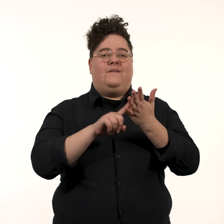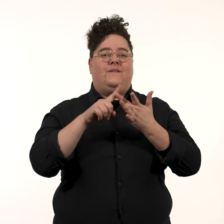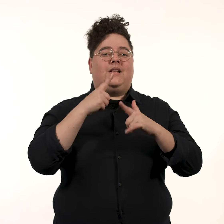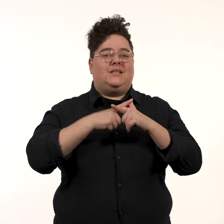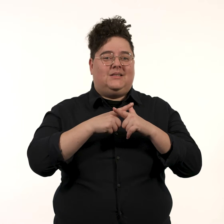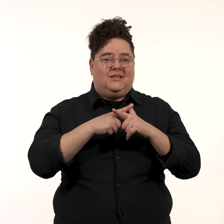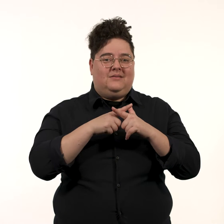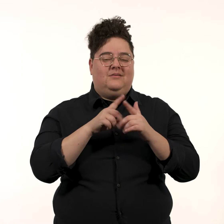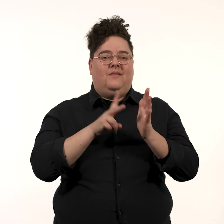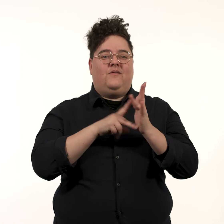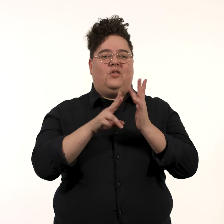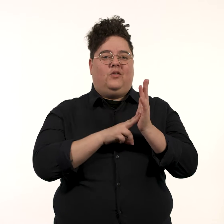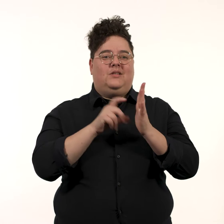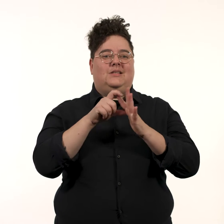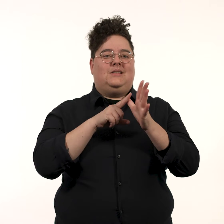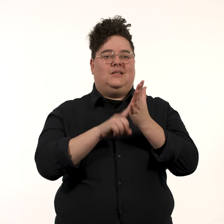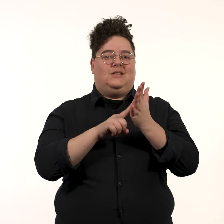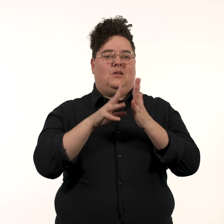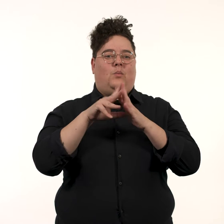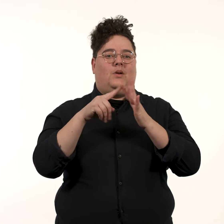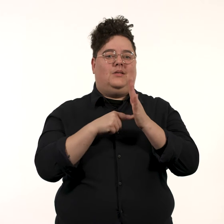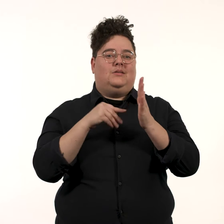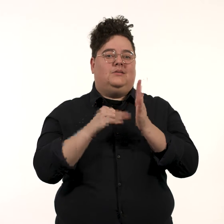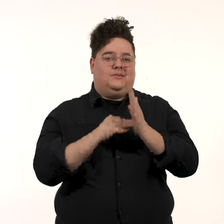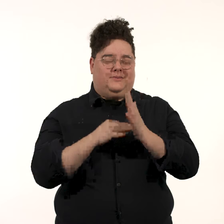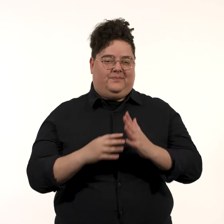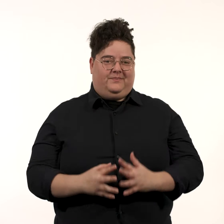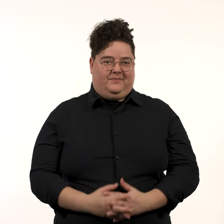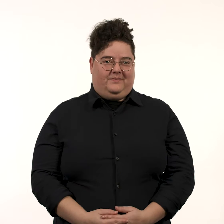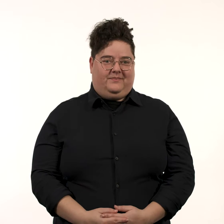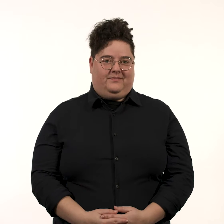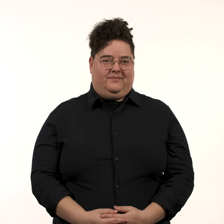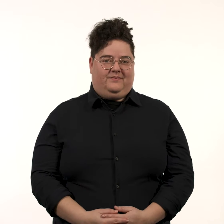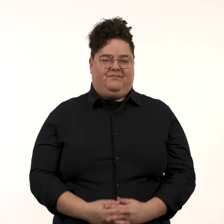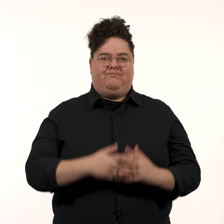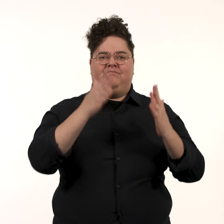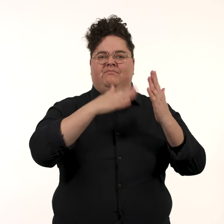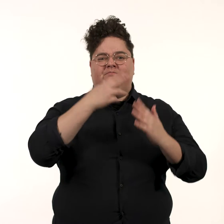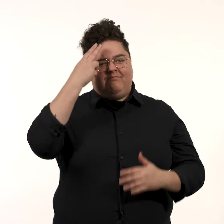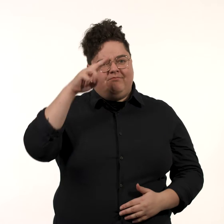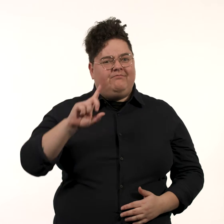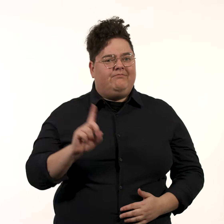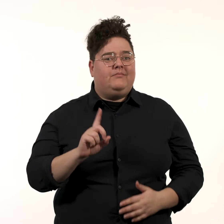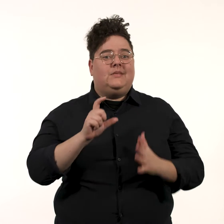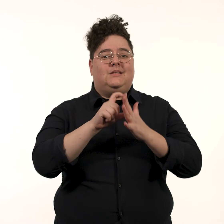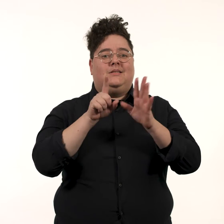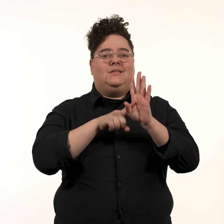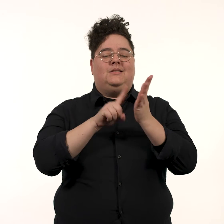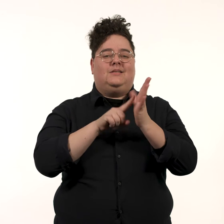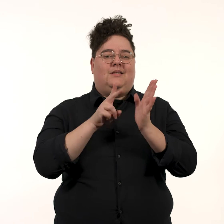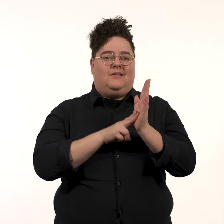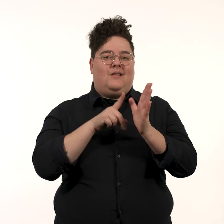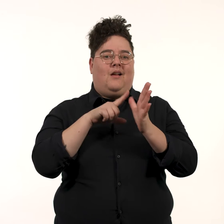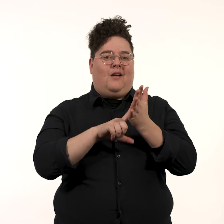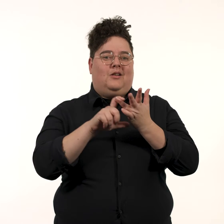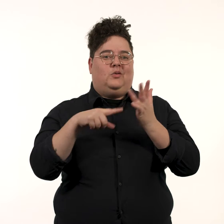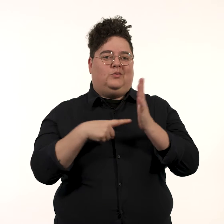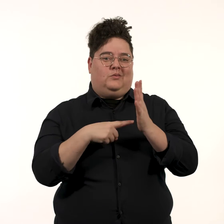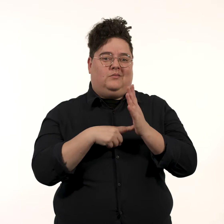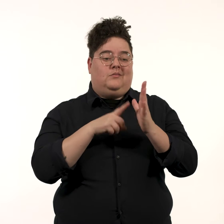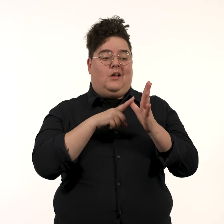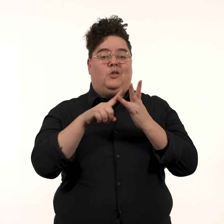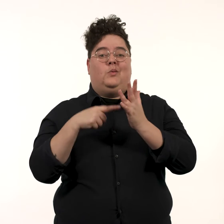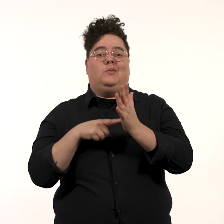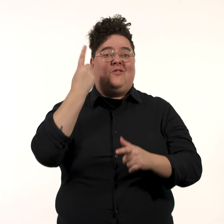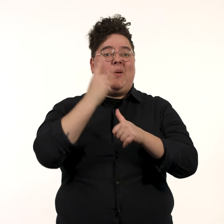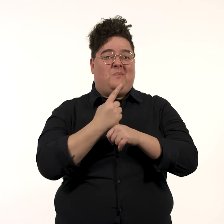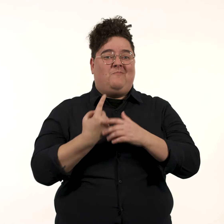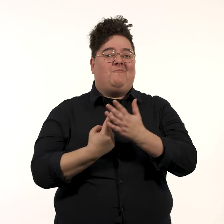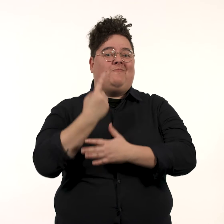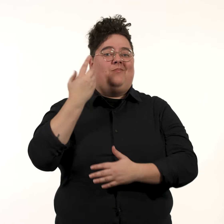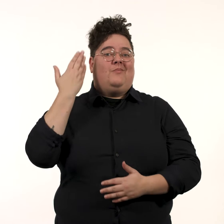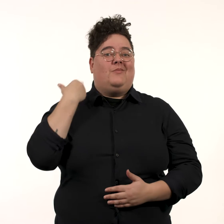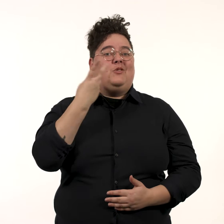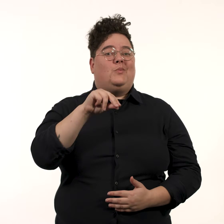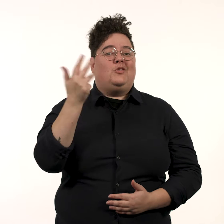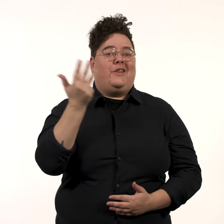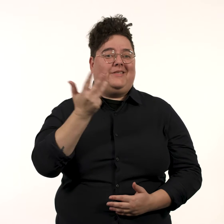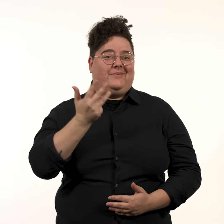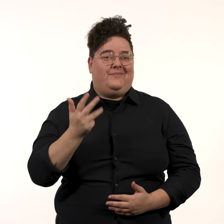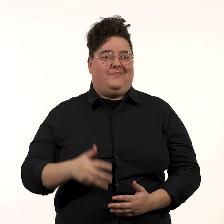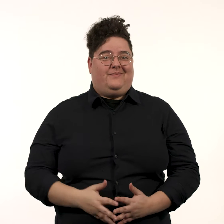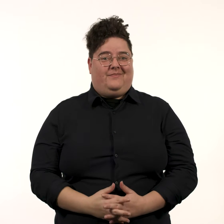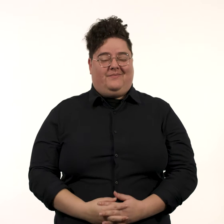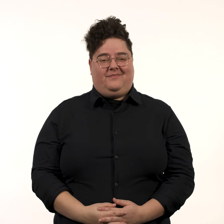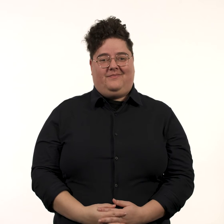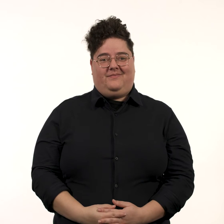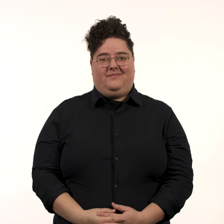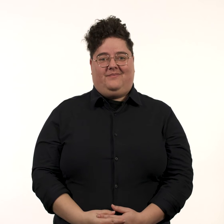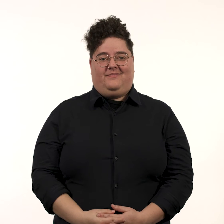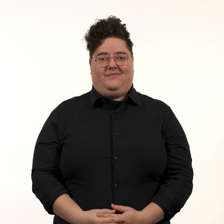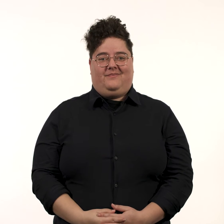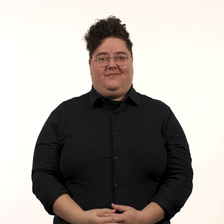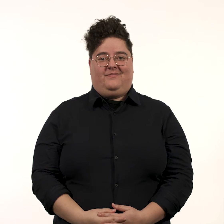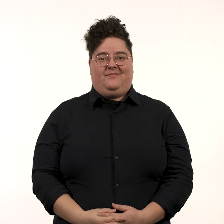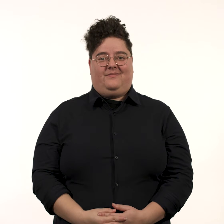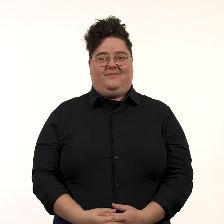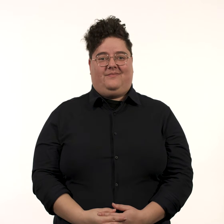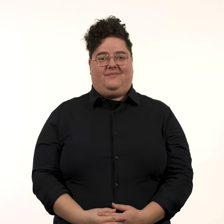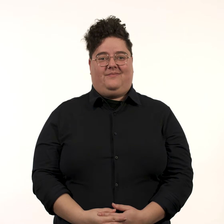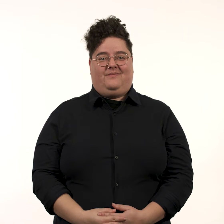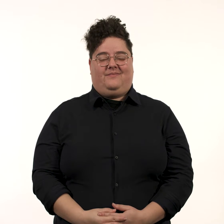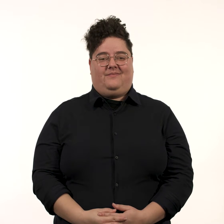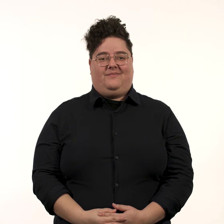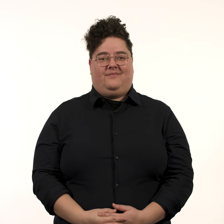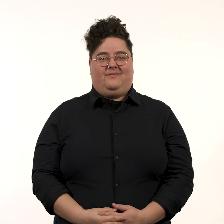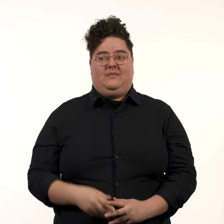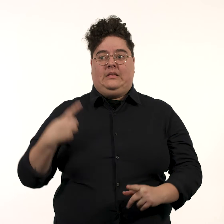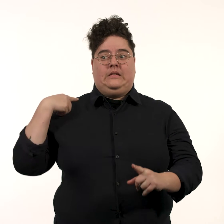Felix von Dallwitz Dylan Alcott, AOTY oil on linen